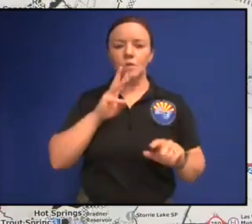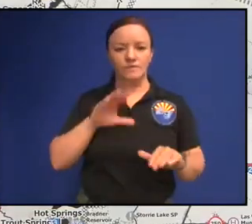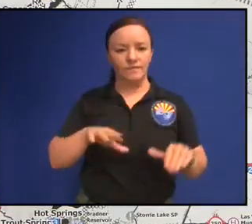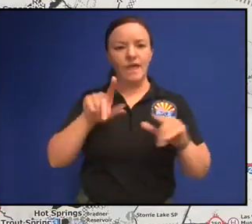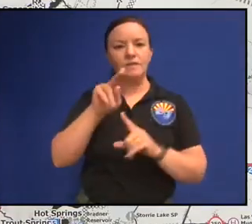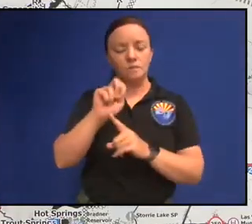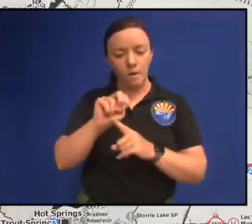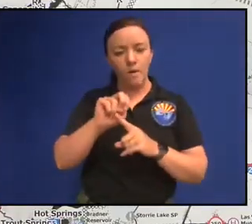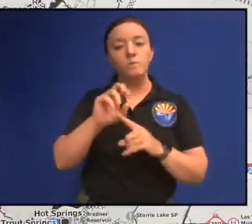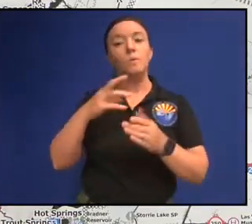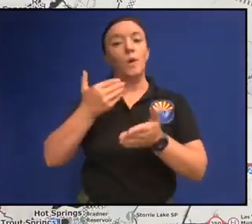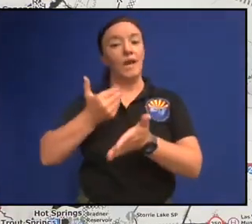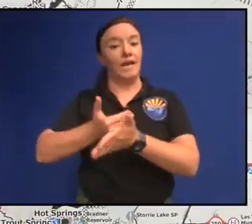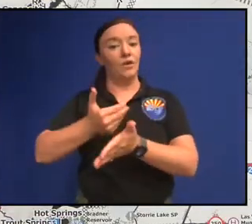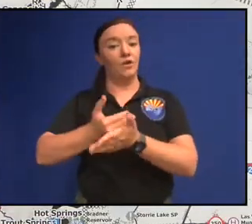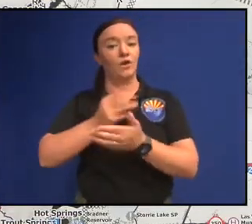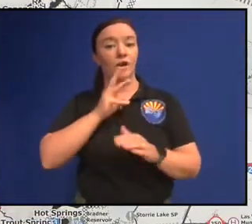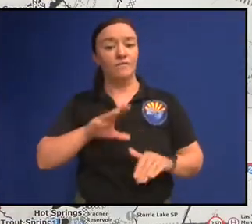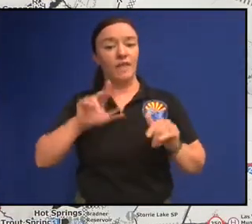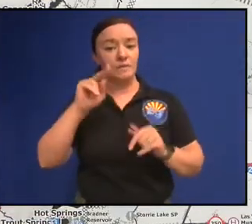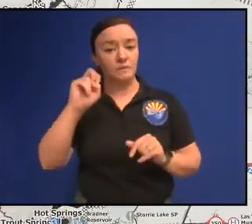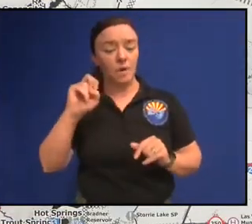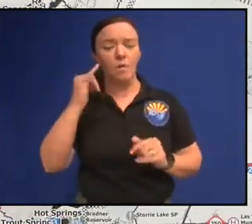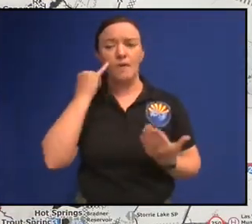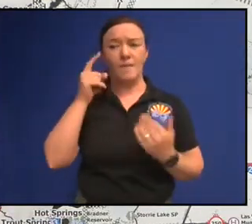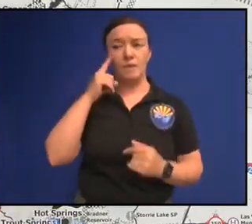JUST SOME STUFF THAT YOU NEED TO WATCH OUT FOR.